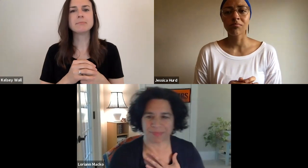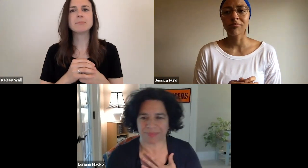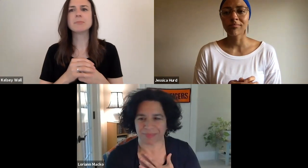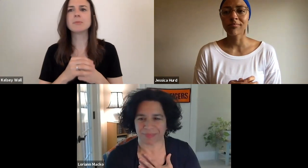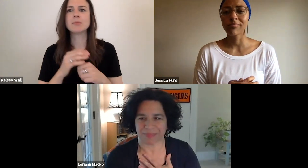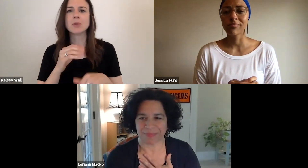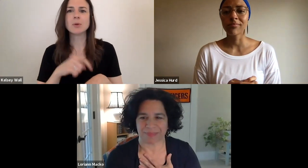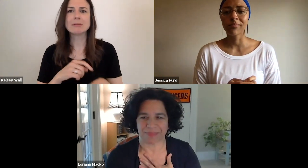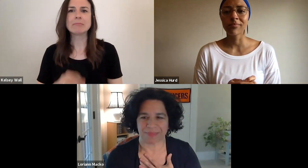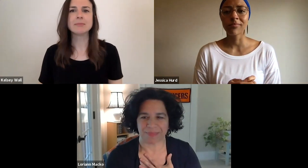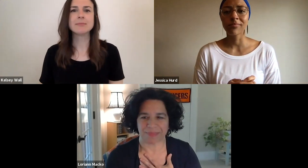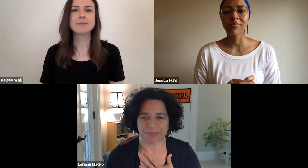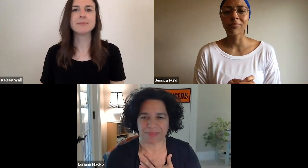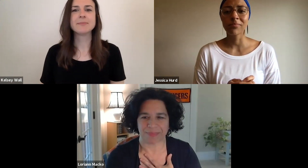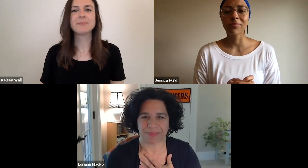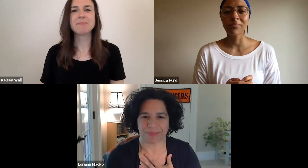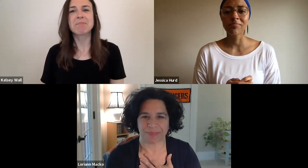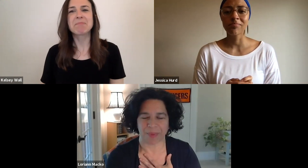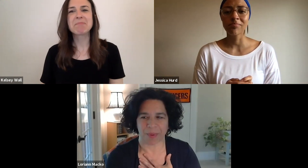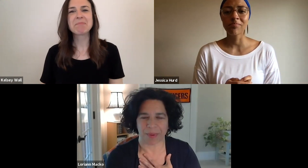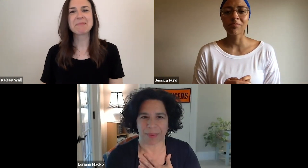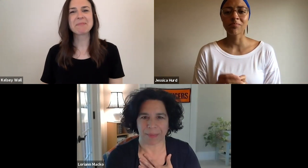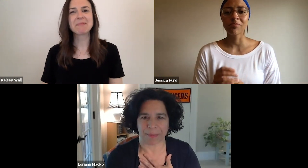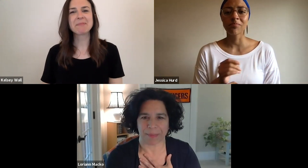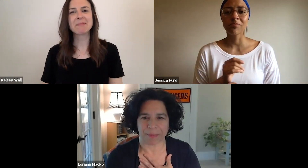the best that we can. So, looks like our time has run out.